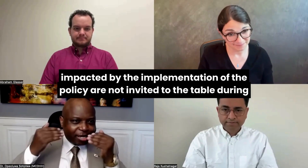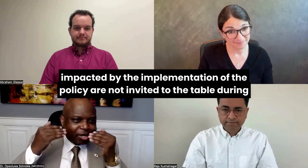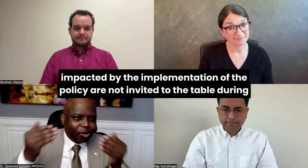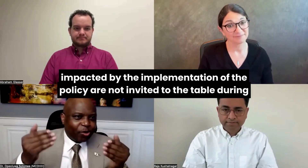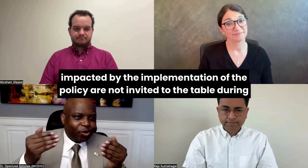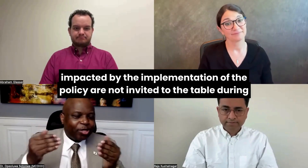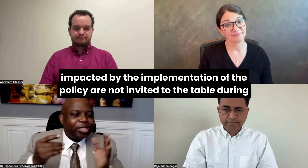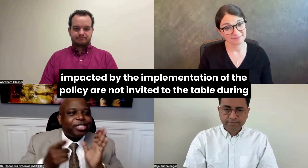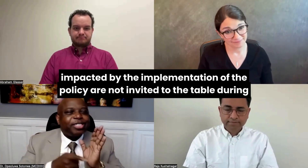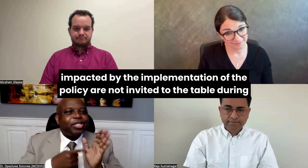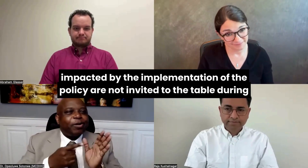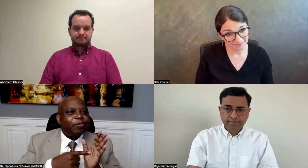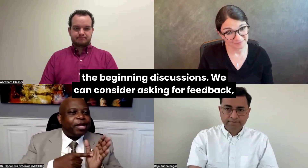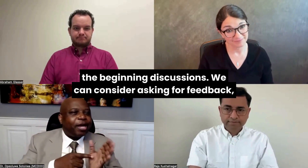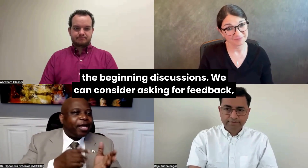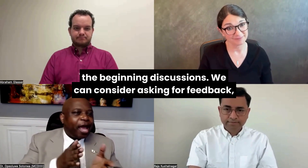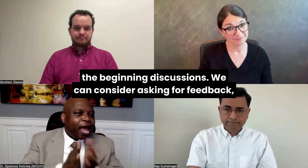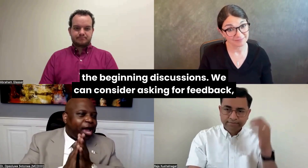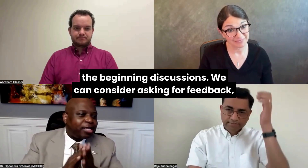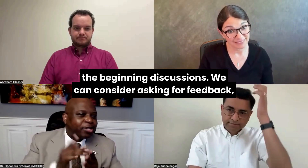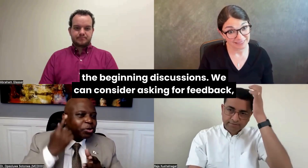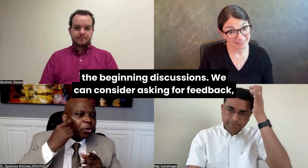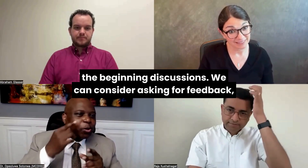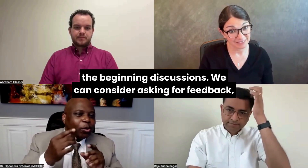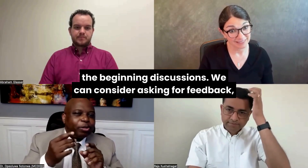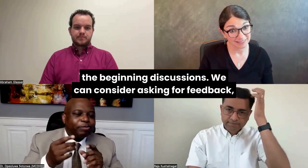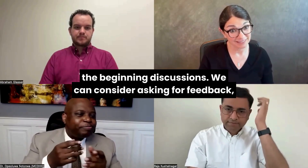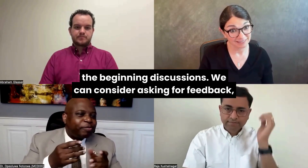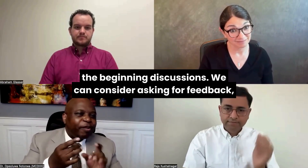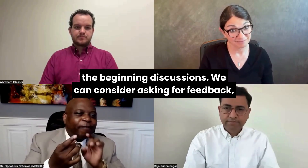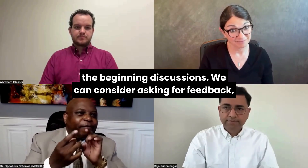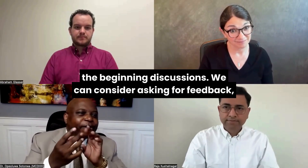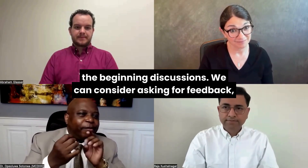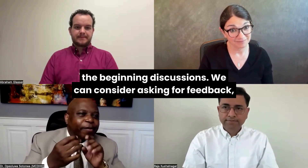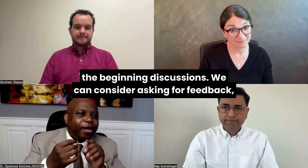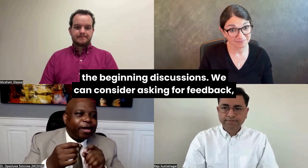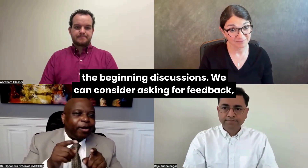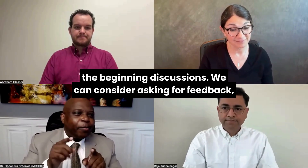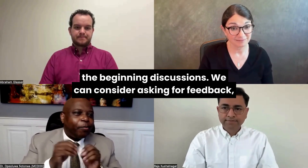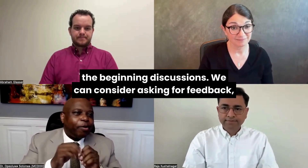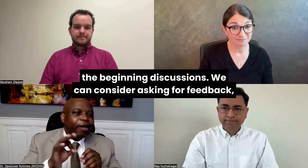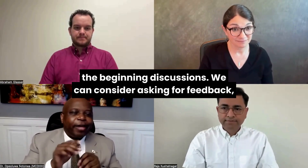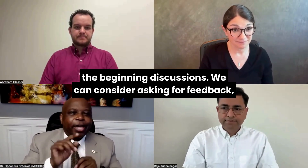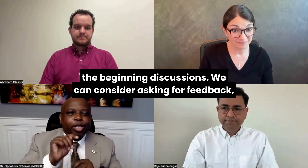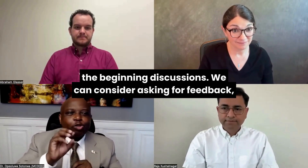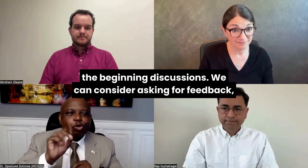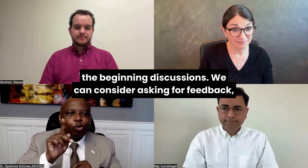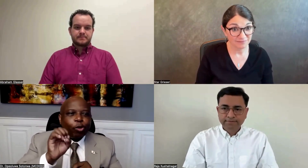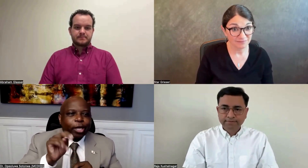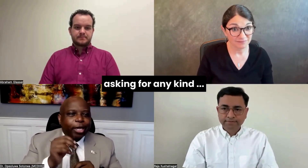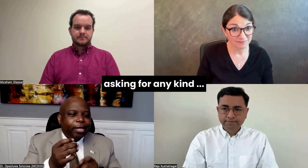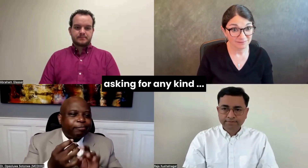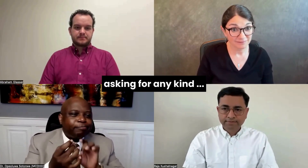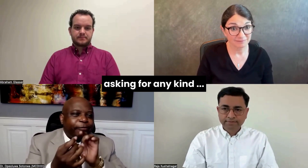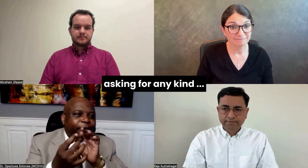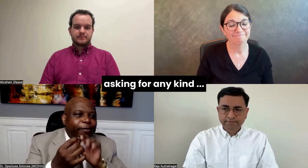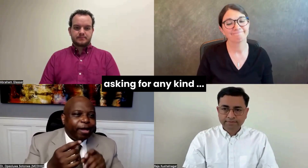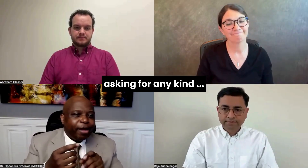the beginning discussions. We can consider asking for feedback, asking for any kind ...